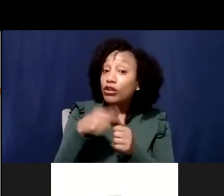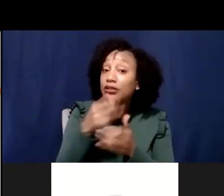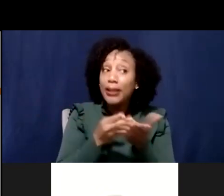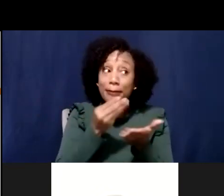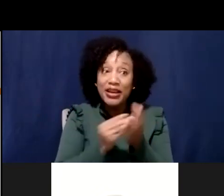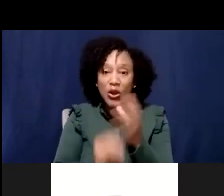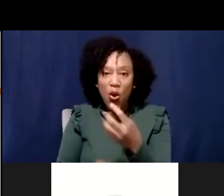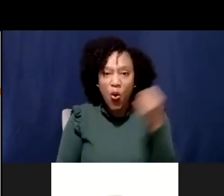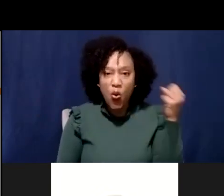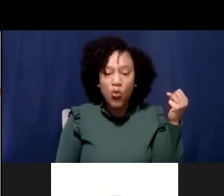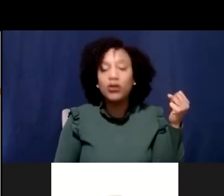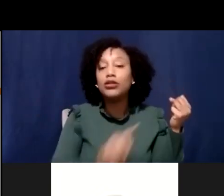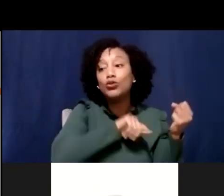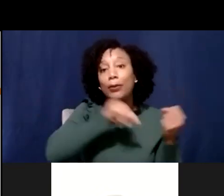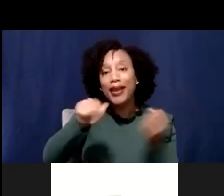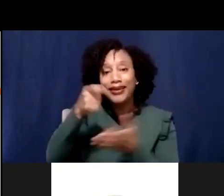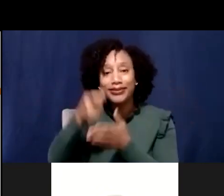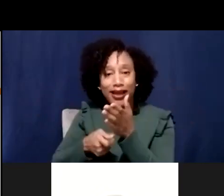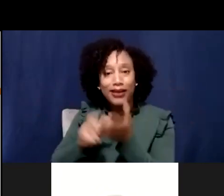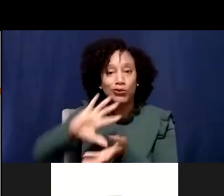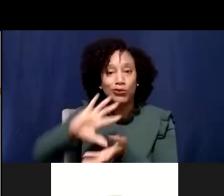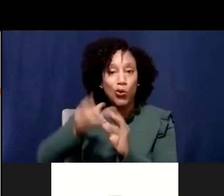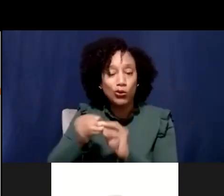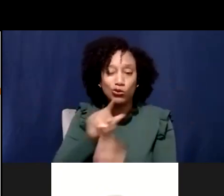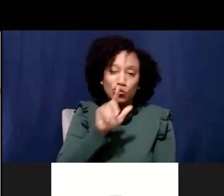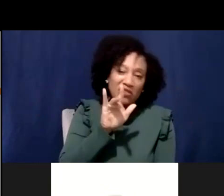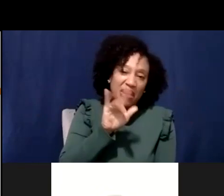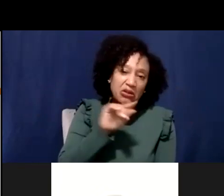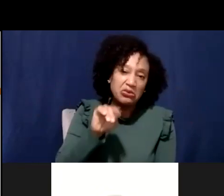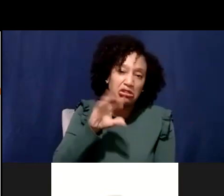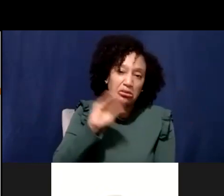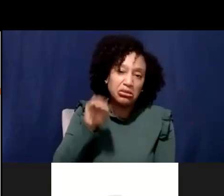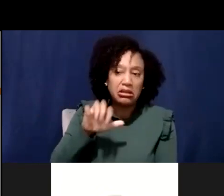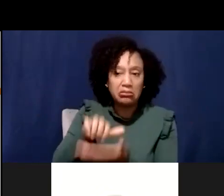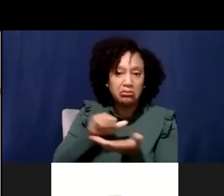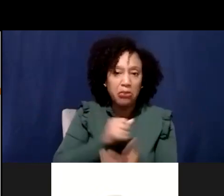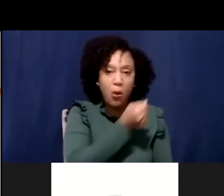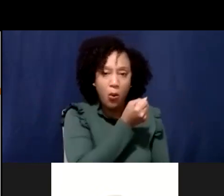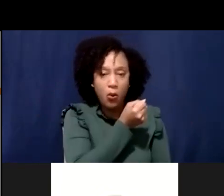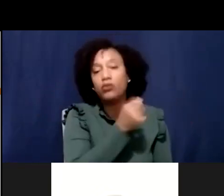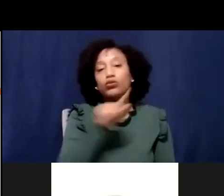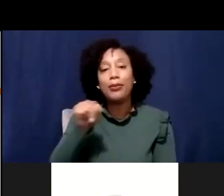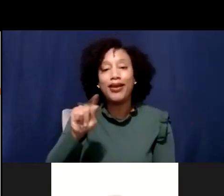at the end of the year, 25 to 30% is a ballpark estimate for how much you need to set aside, though disclaimer,